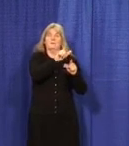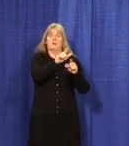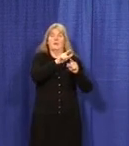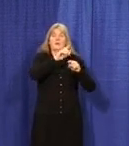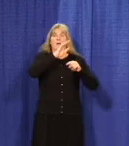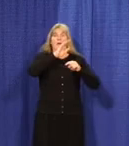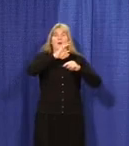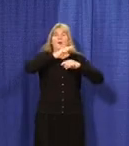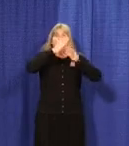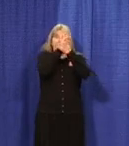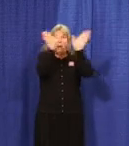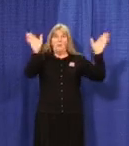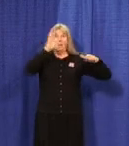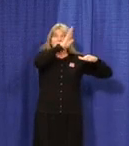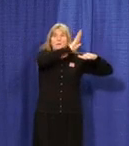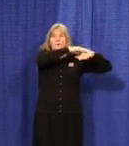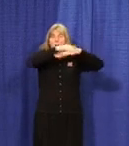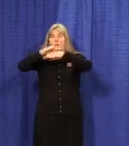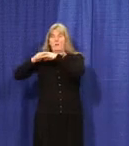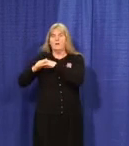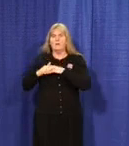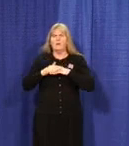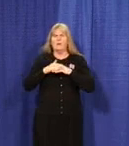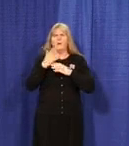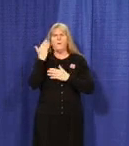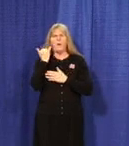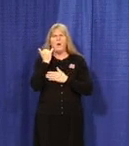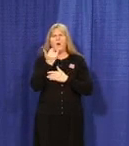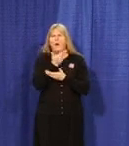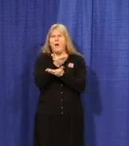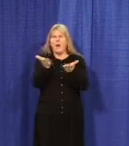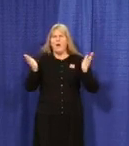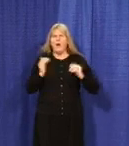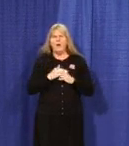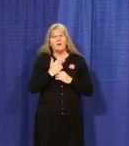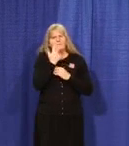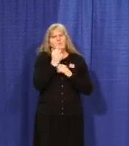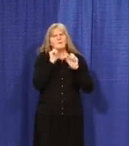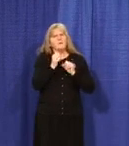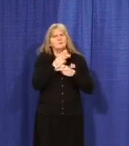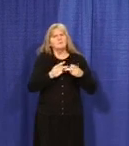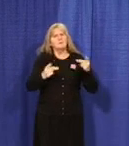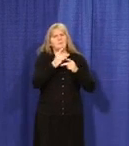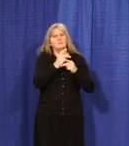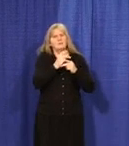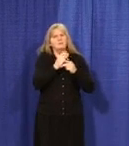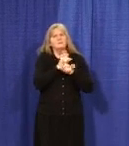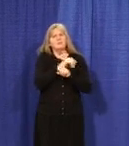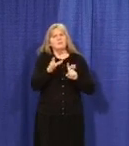This occurred because of possible exposure at three locations in Watson Lake on certain dates.